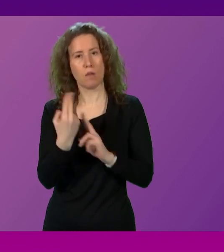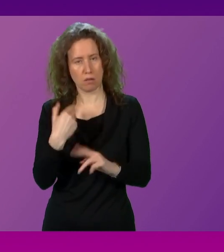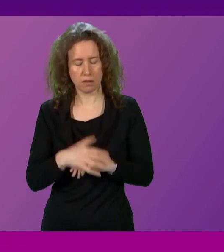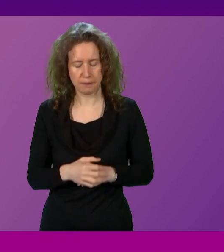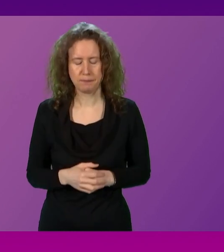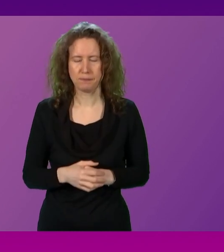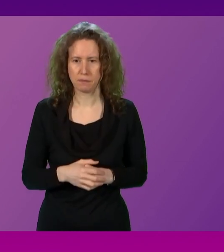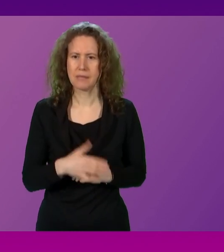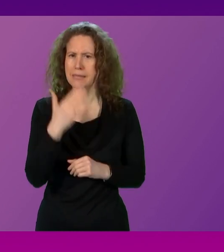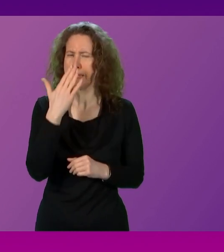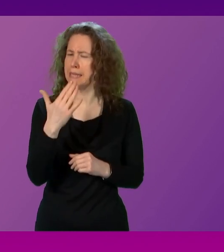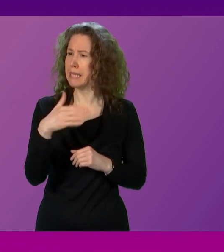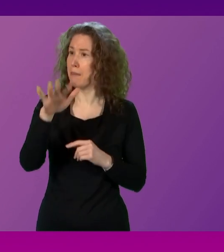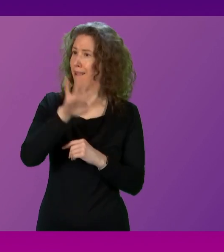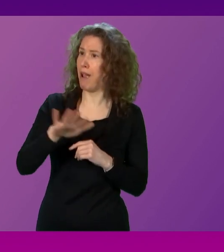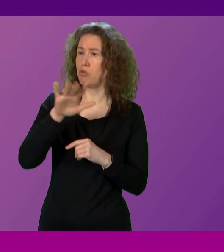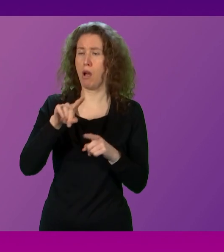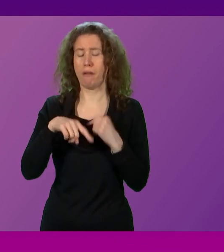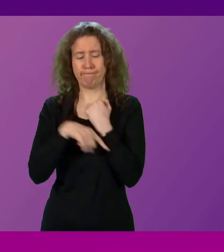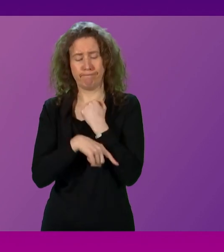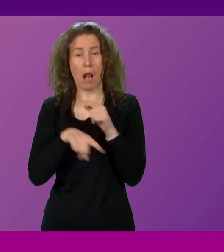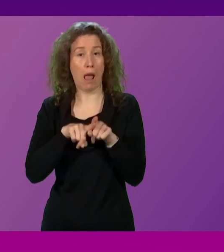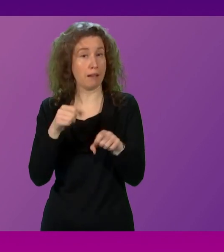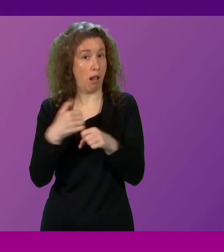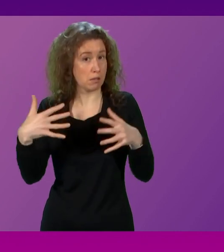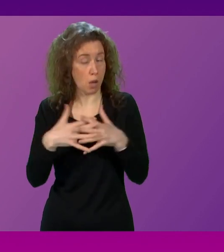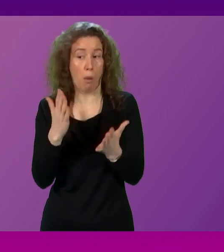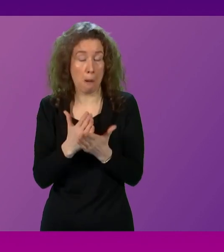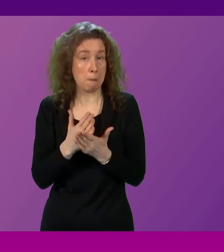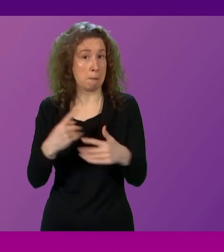It seems that less well-off areas such as Glasgow have lost out in round 2 and were,